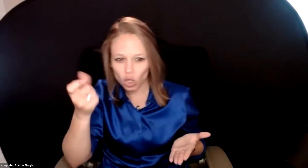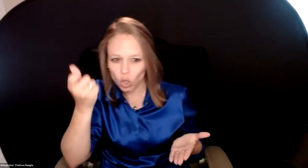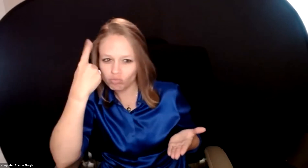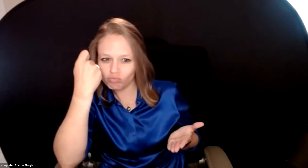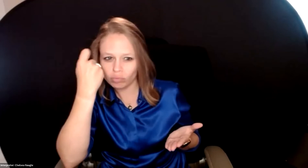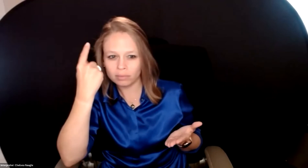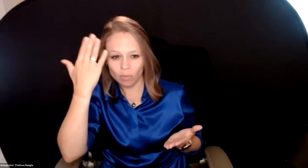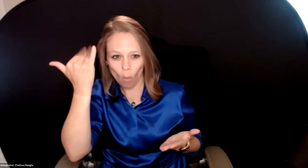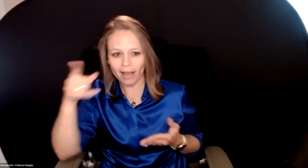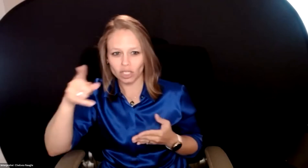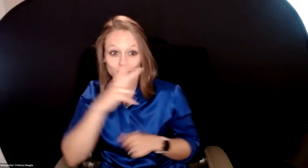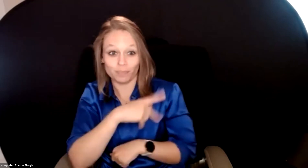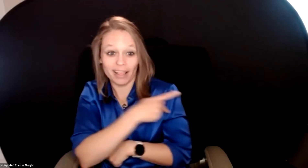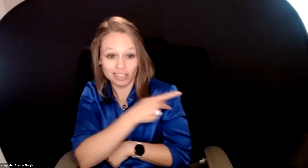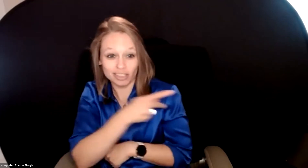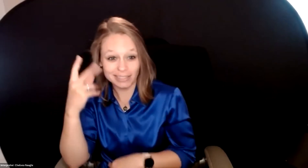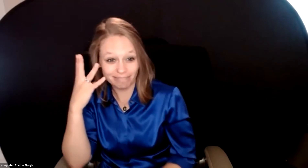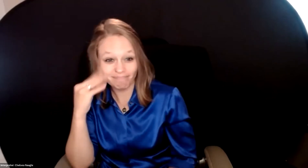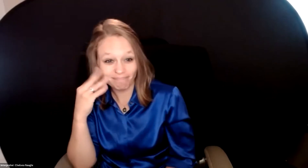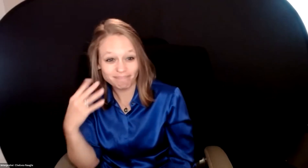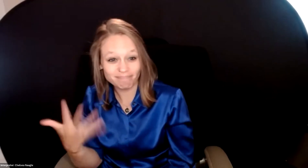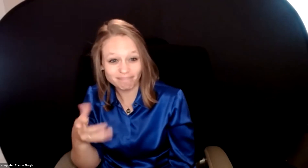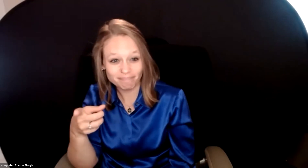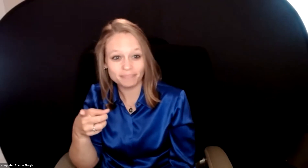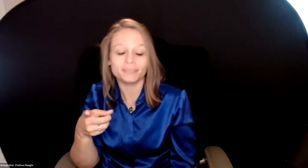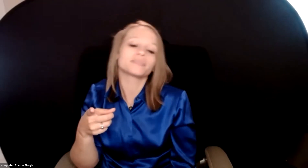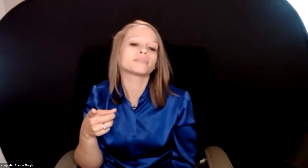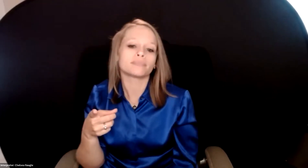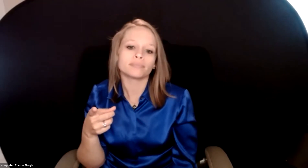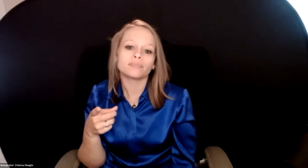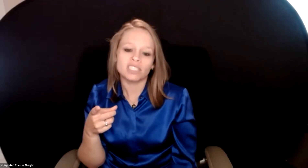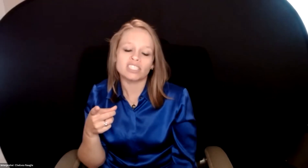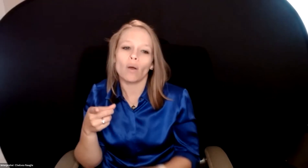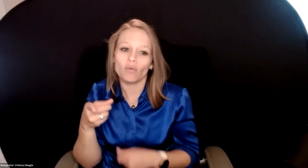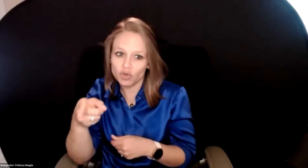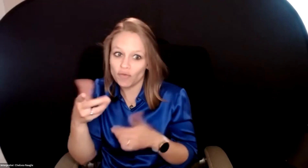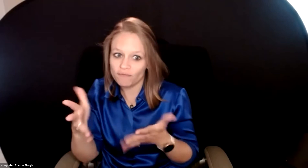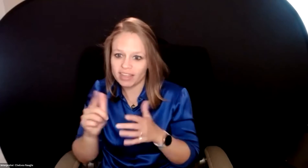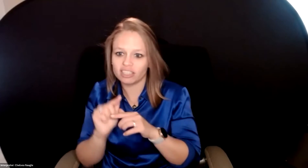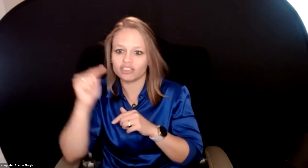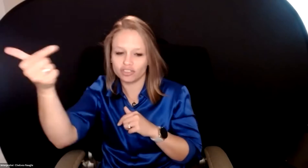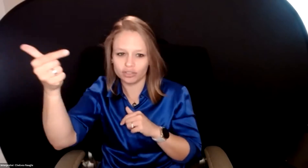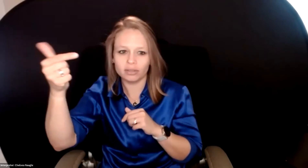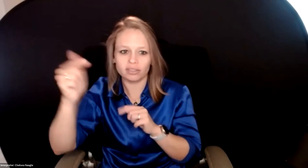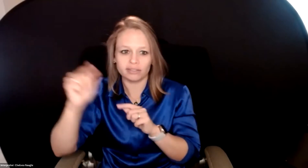being a patient yourself in this particular instance. And I would like to swing it back to doctor Anderson as well.